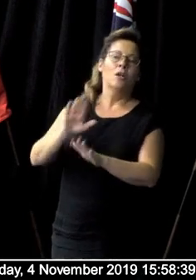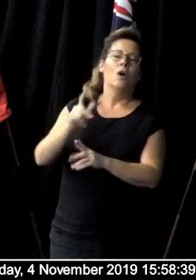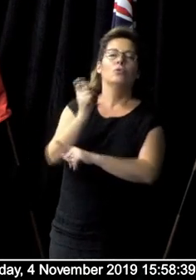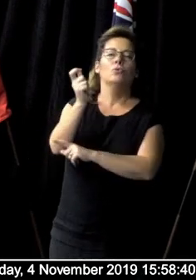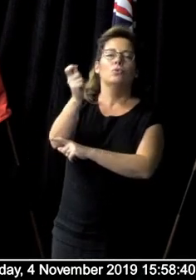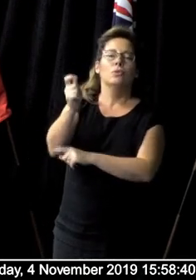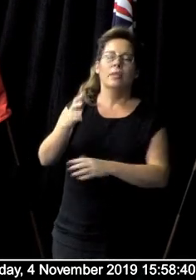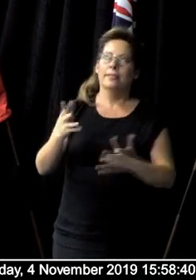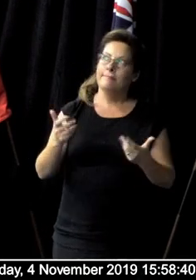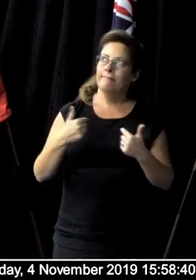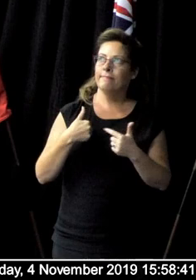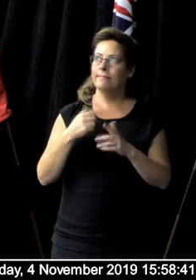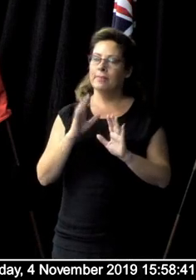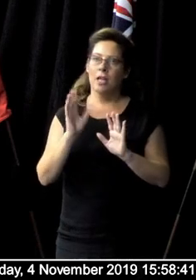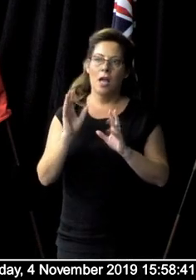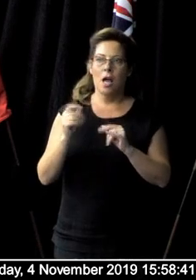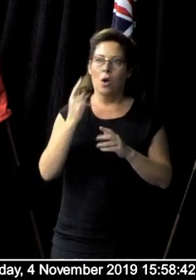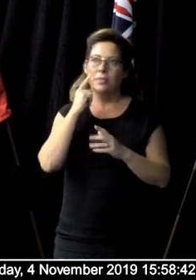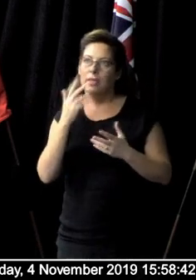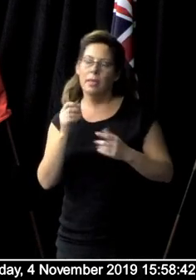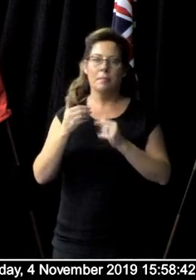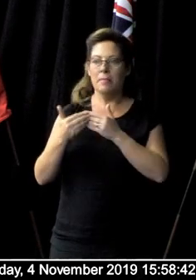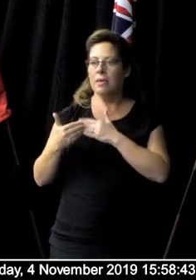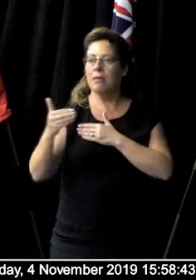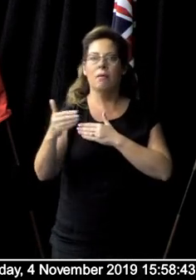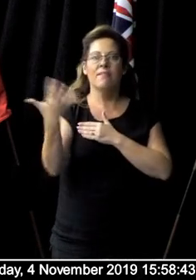number of in 15 years’ time.